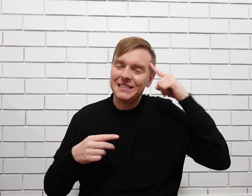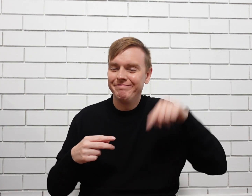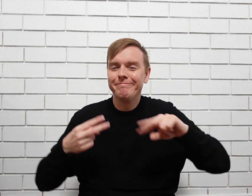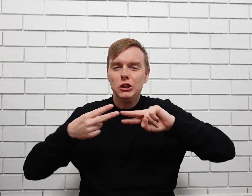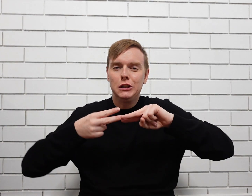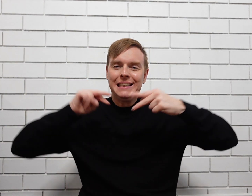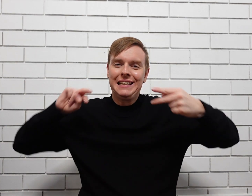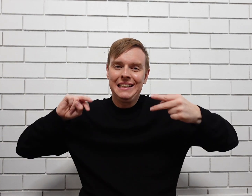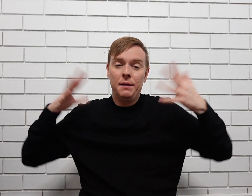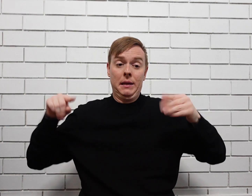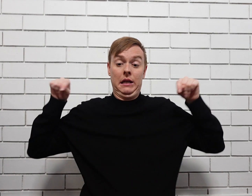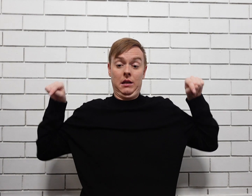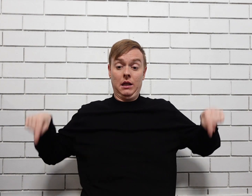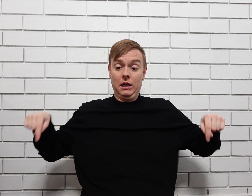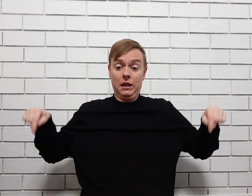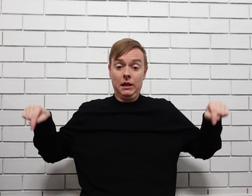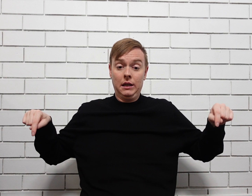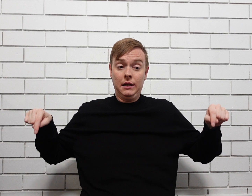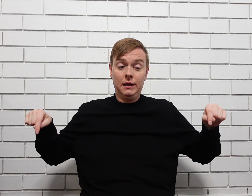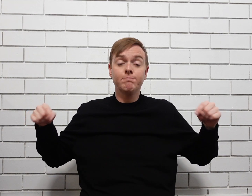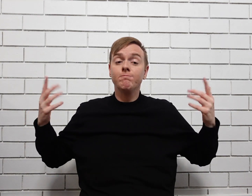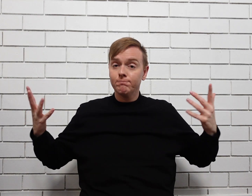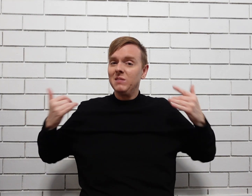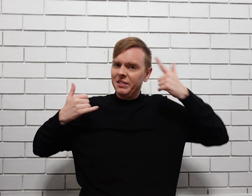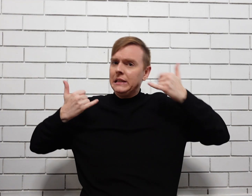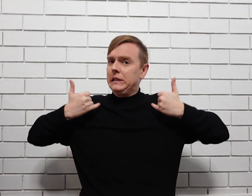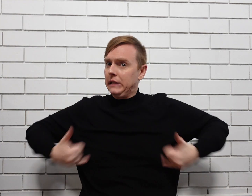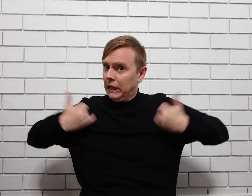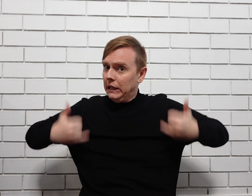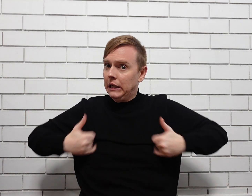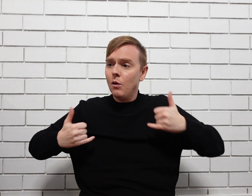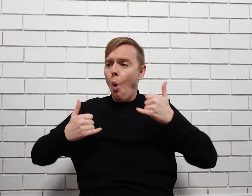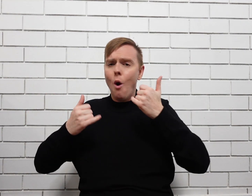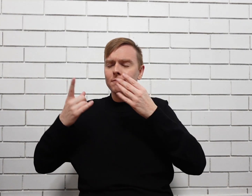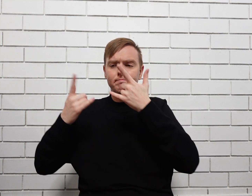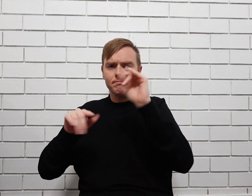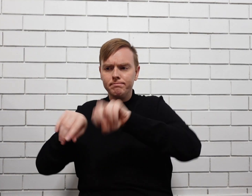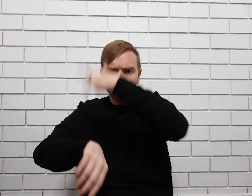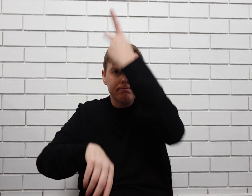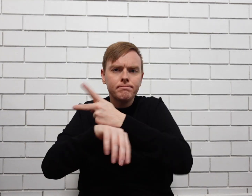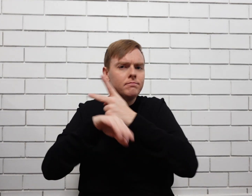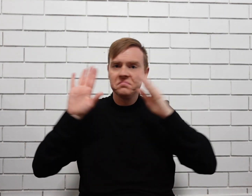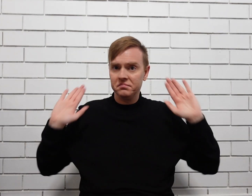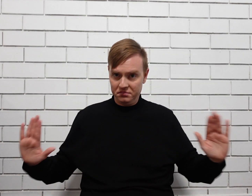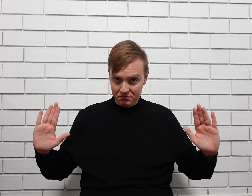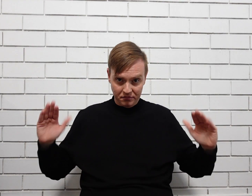Genetic it is. My parents had hearing losses during my Gran's pregnancy with Ma where she was contacted with rubella. Dad had fall on the ground and bumped his ears.